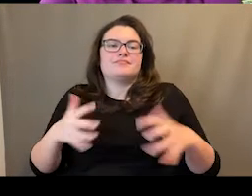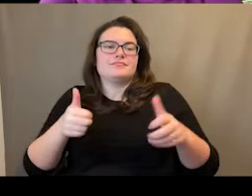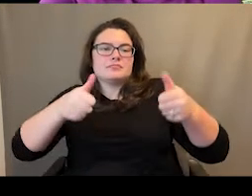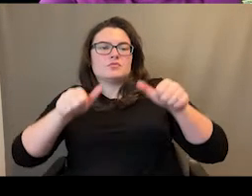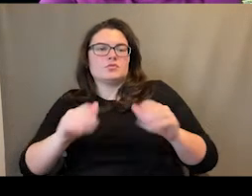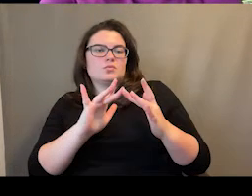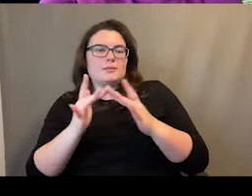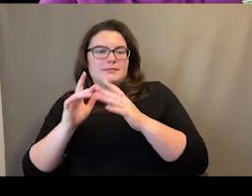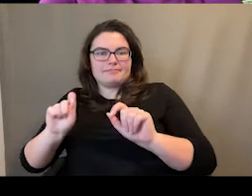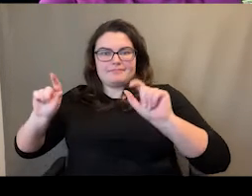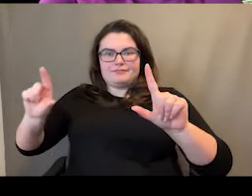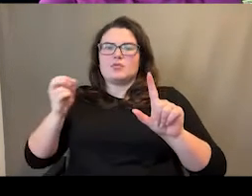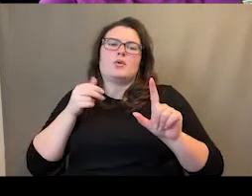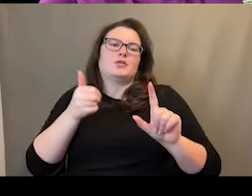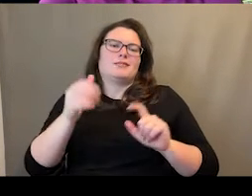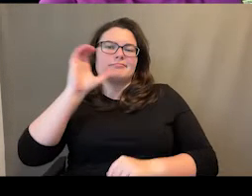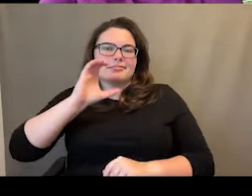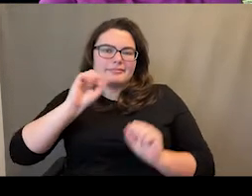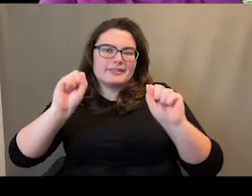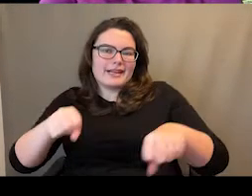a search on the NSF site.